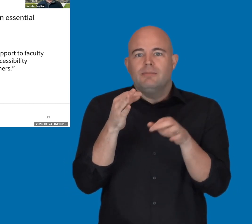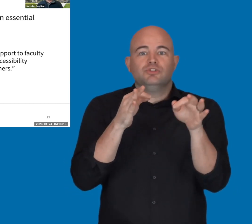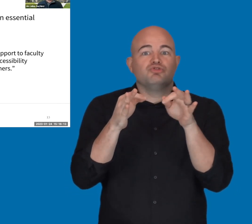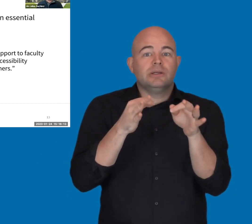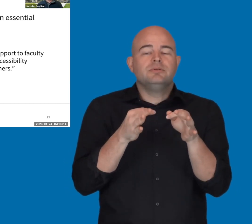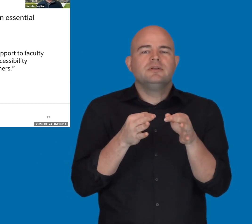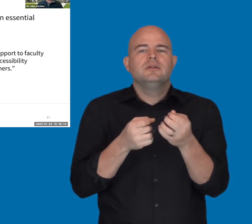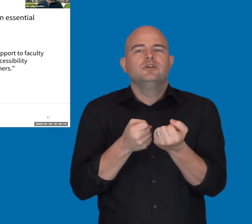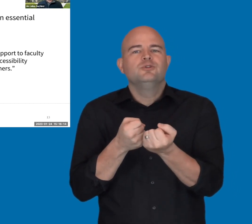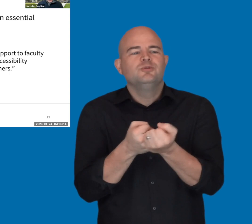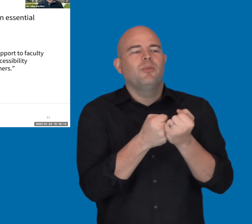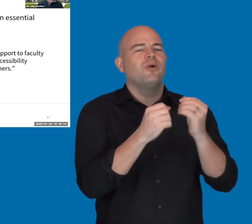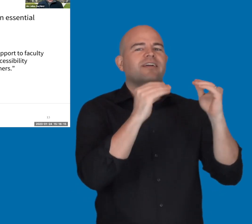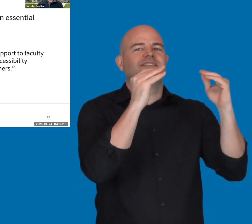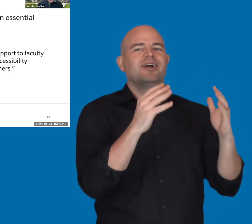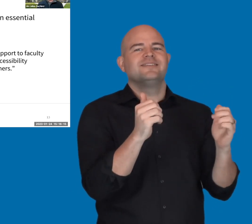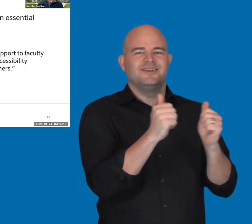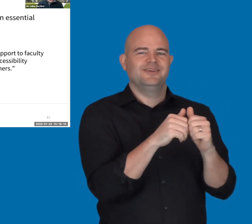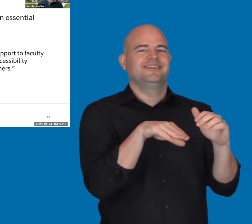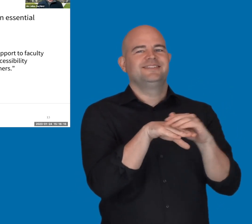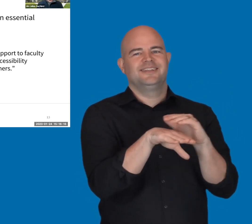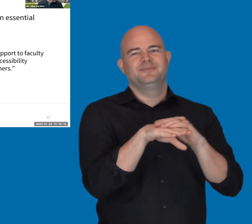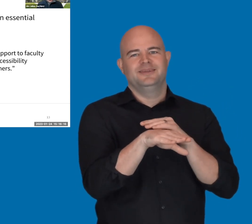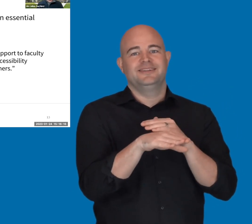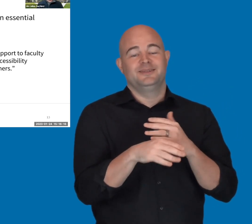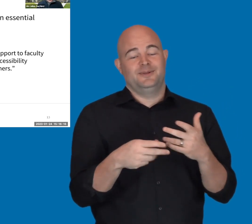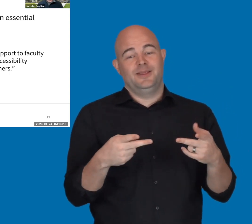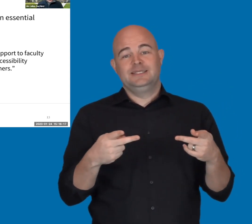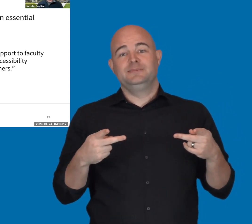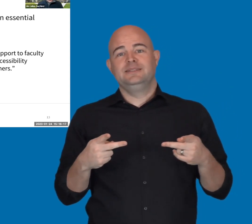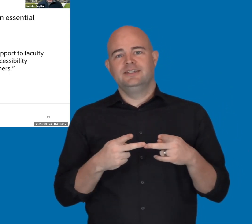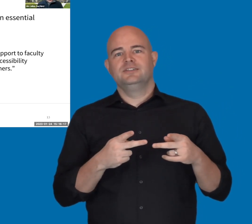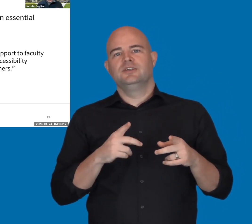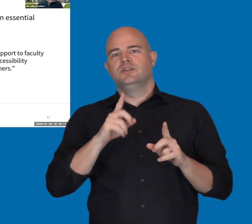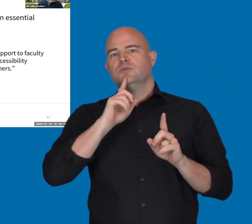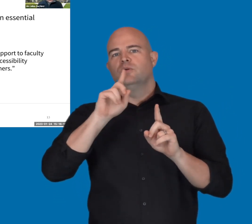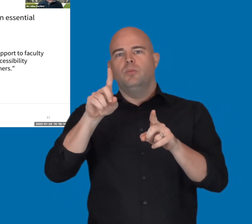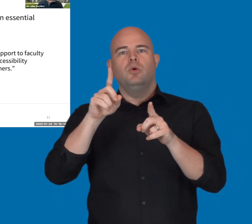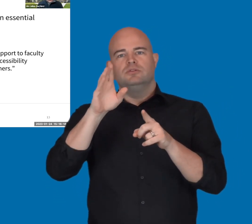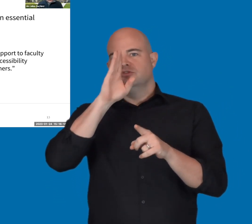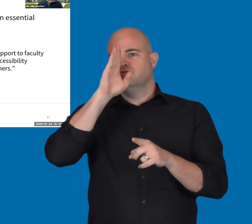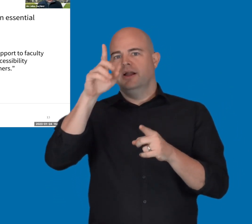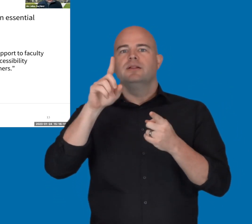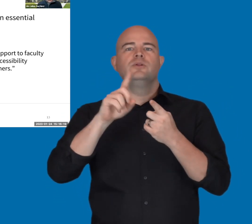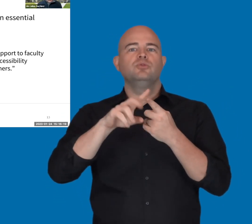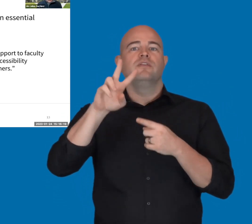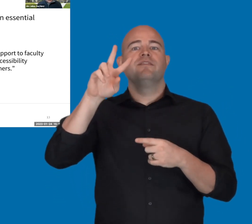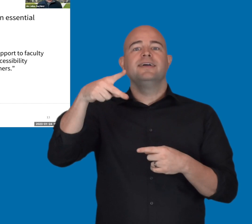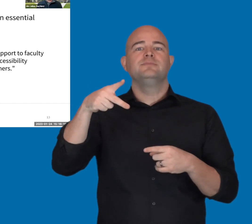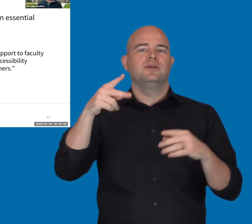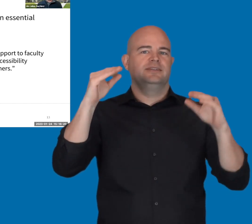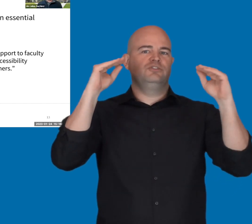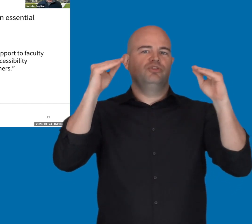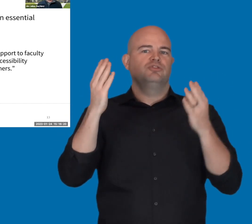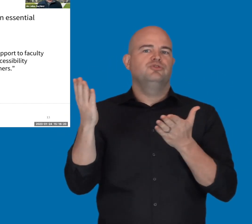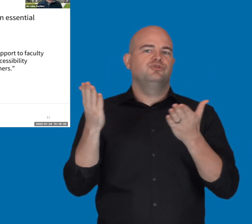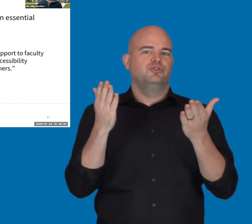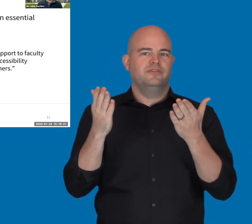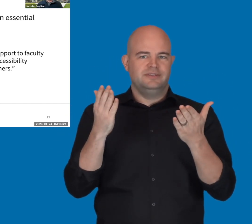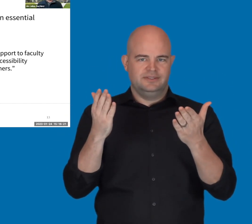of this culture shift at the institution, we're not like Barstow. I was really impressed to hear Barstow has three instructional